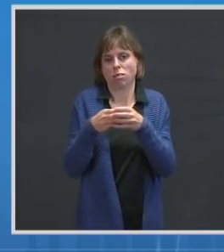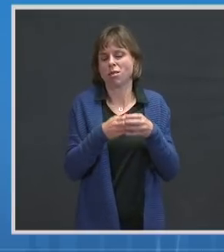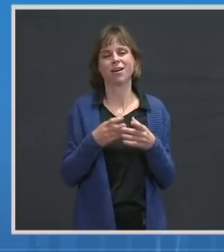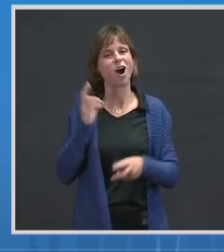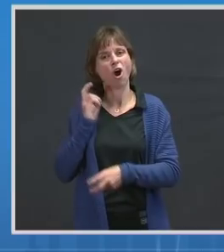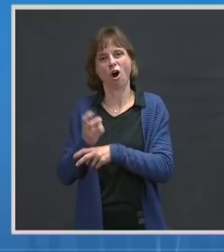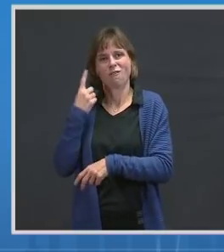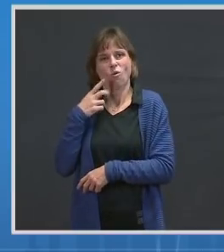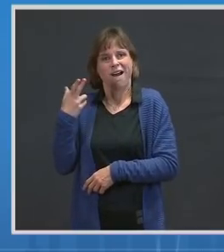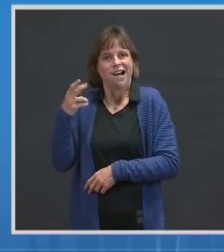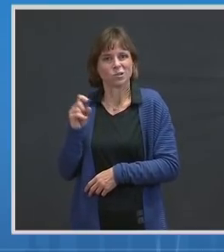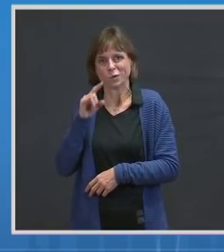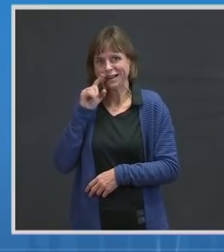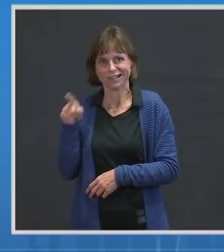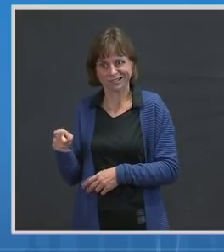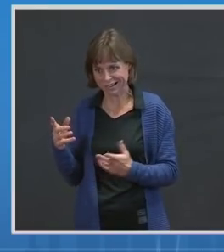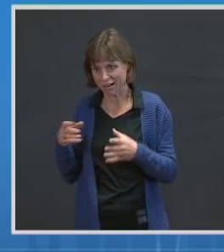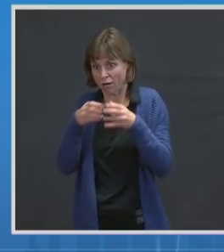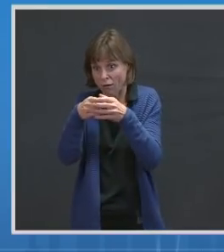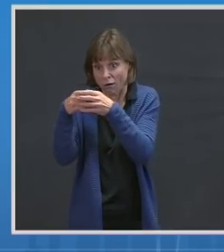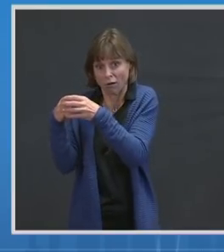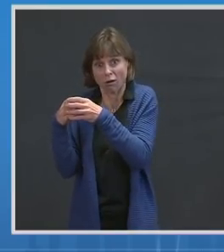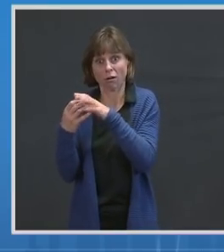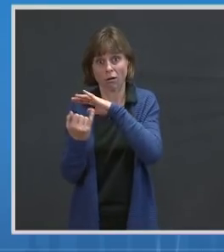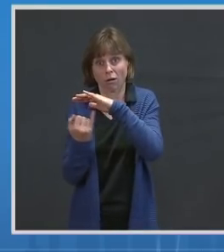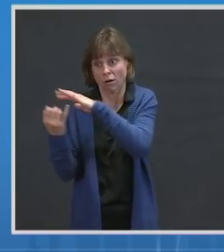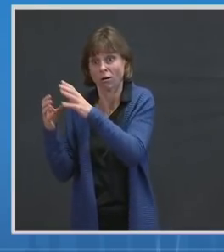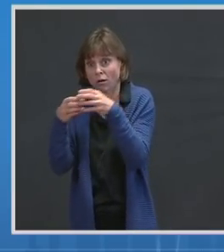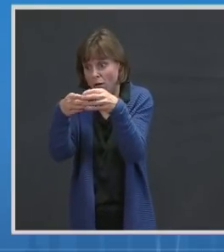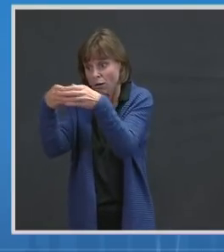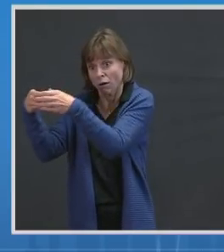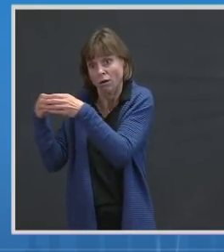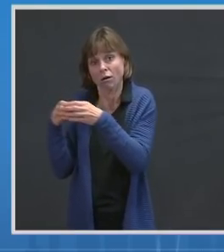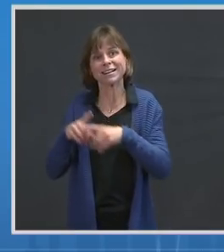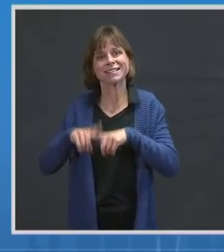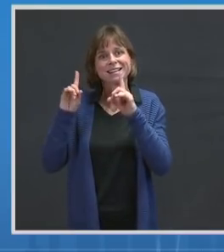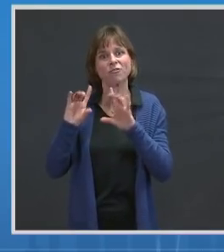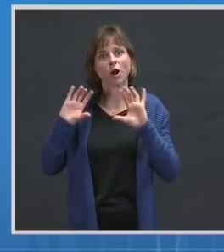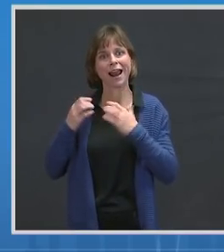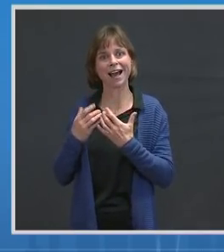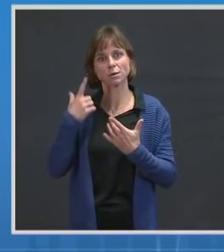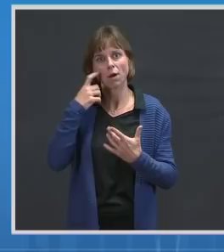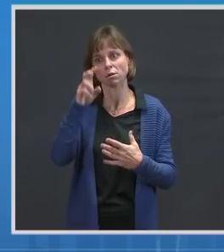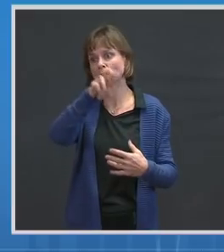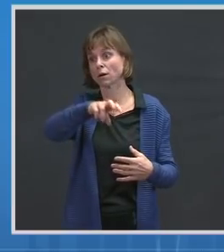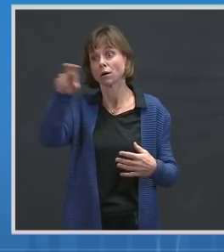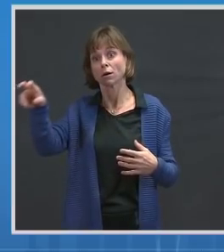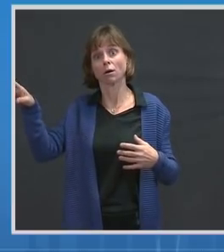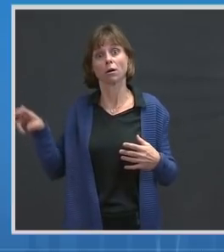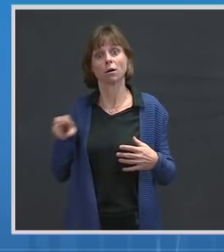of getting, you know, different classes and different levels of classes. So that's a little bit more of a challenge with high school.